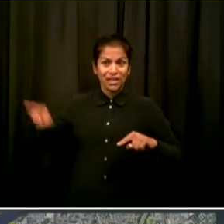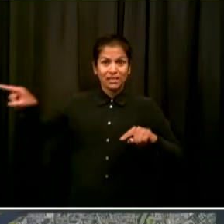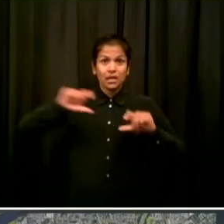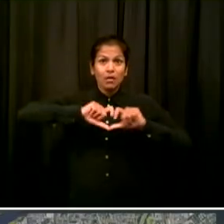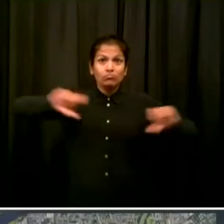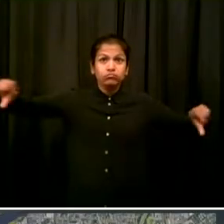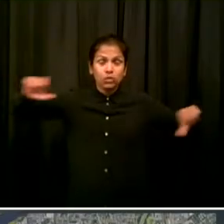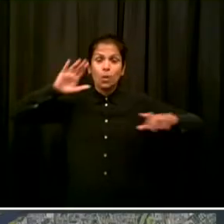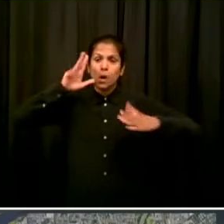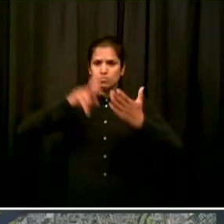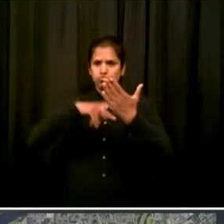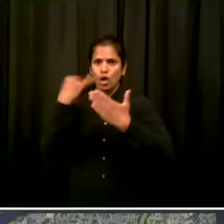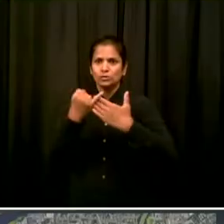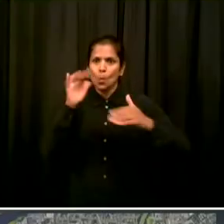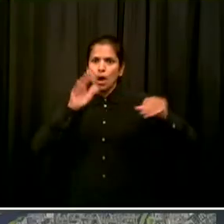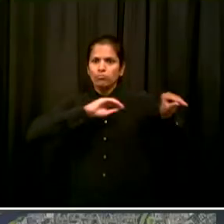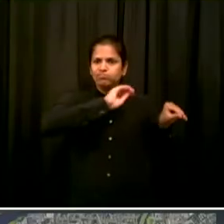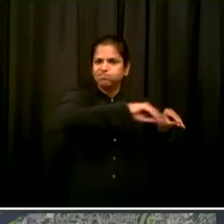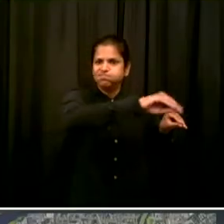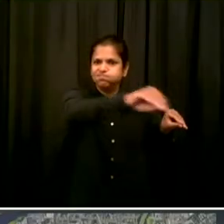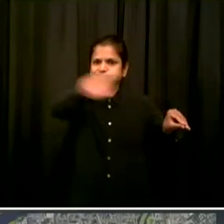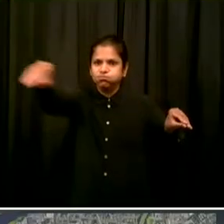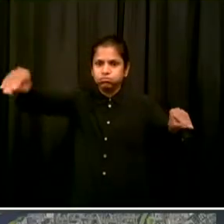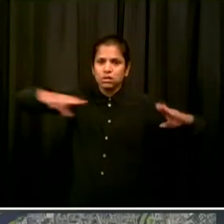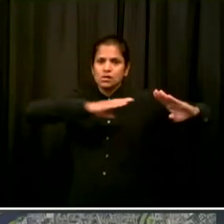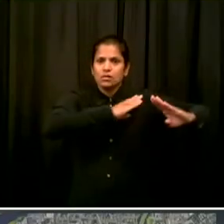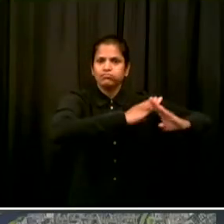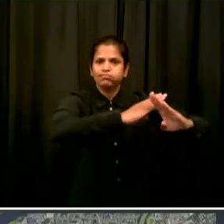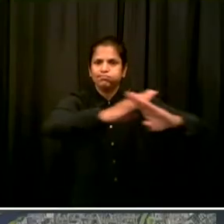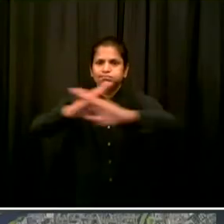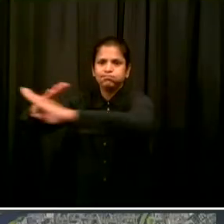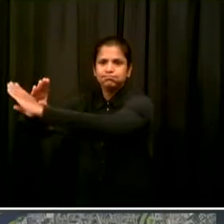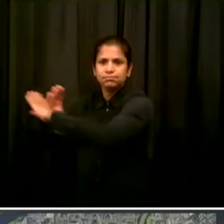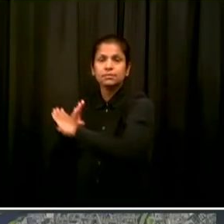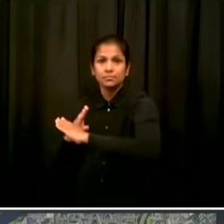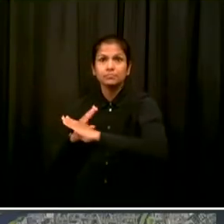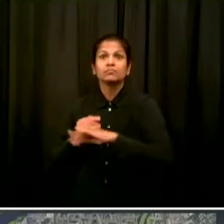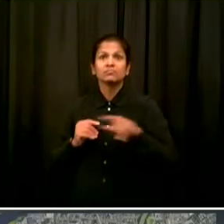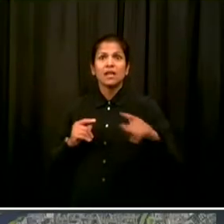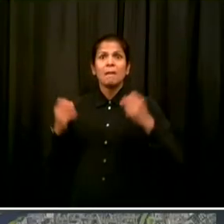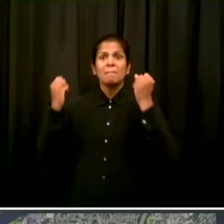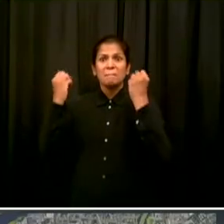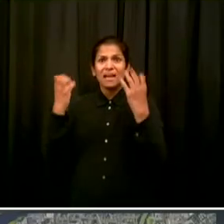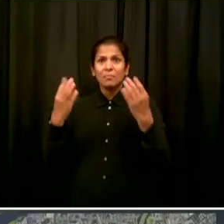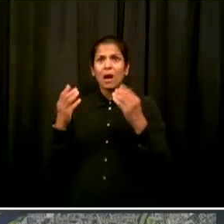FROM BEACH 149TH STREET TO BEACH 109TH STREET IN